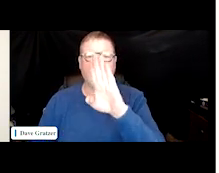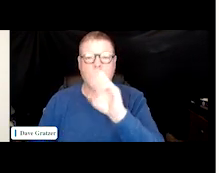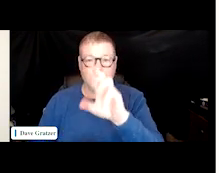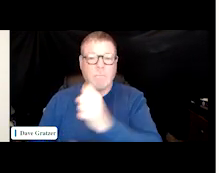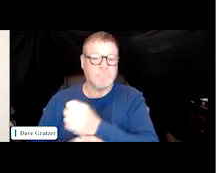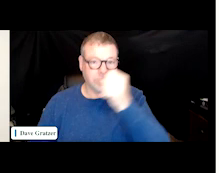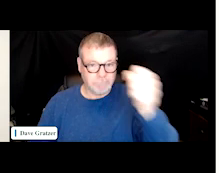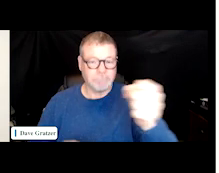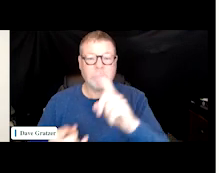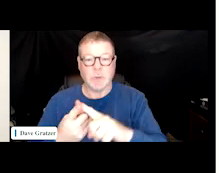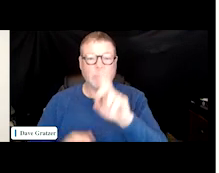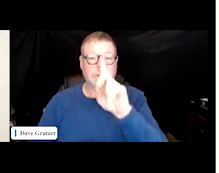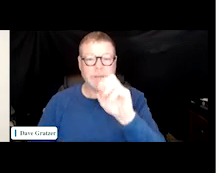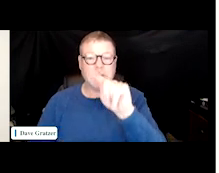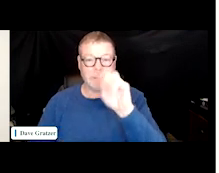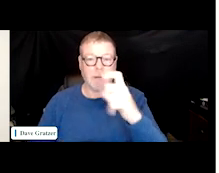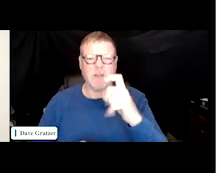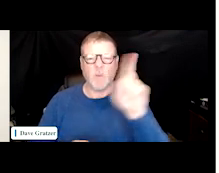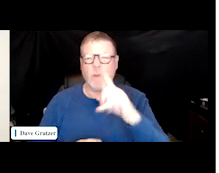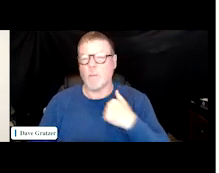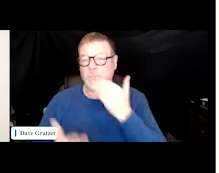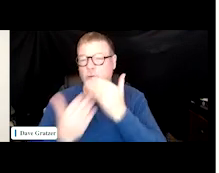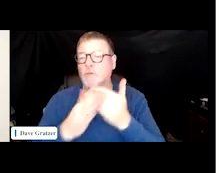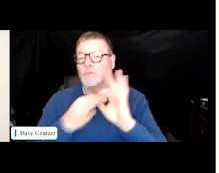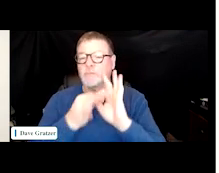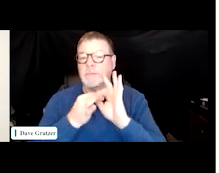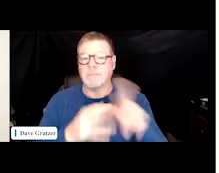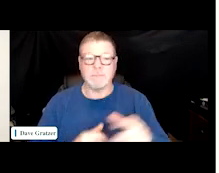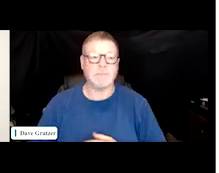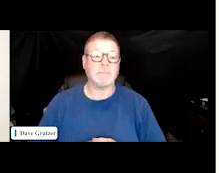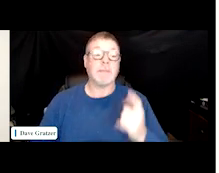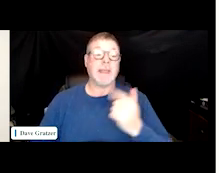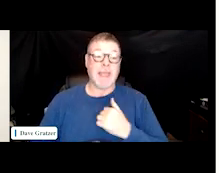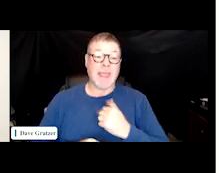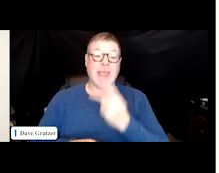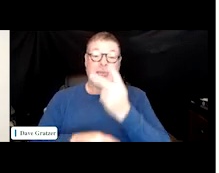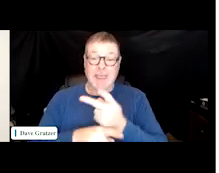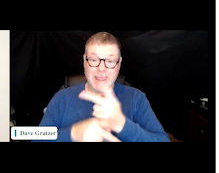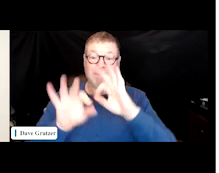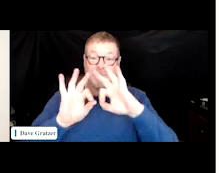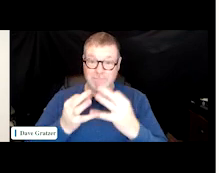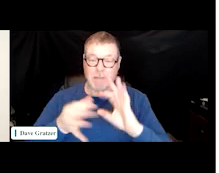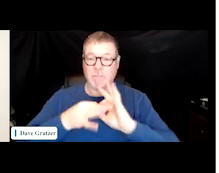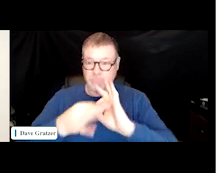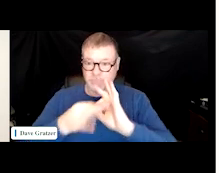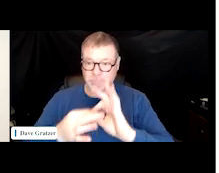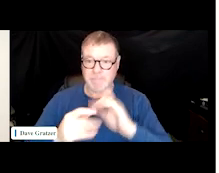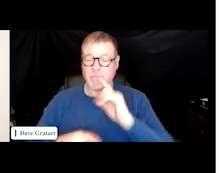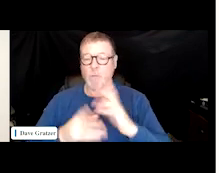in which we have a good relationship with. I maintained involve with the family to assist in care coordination.